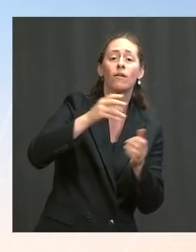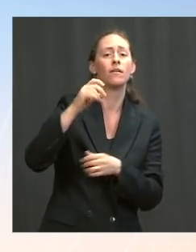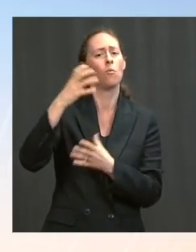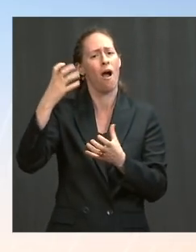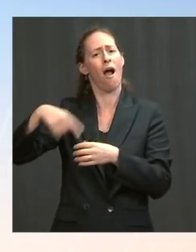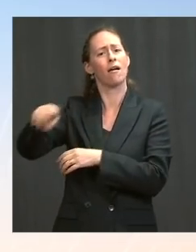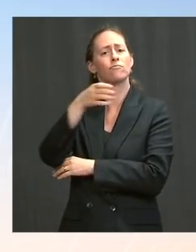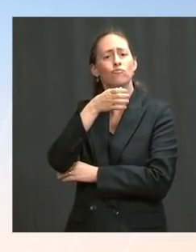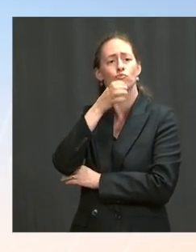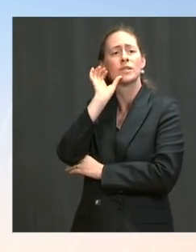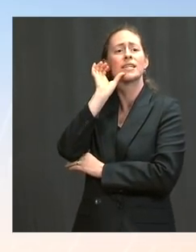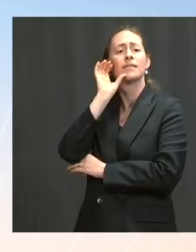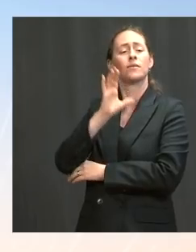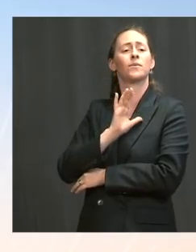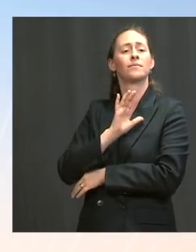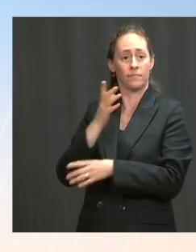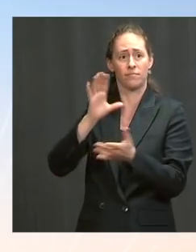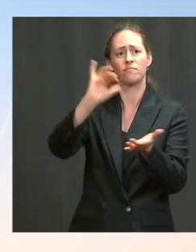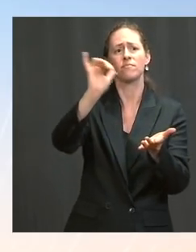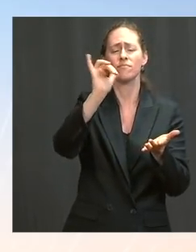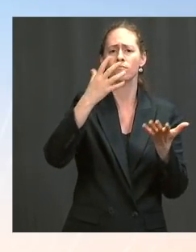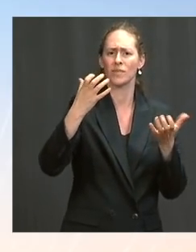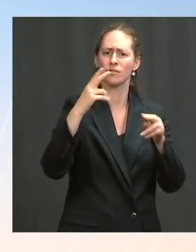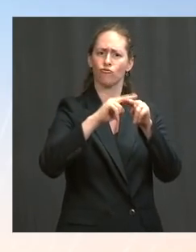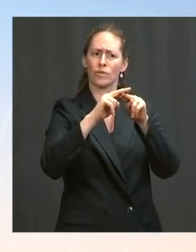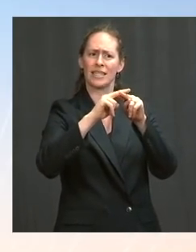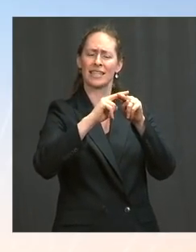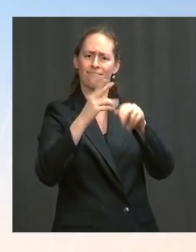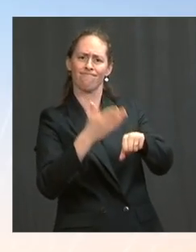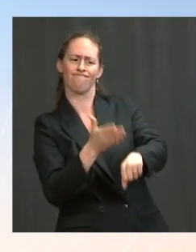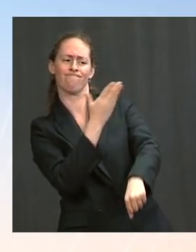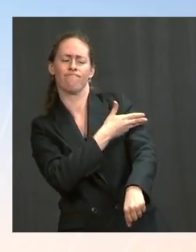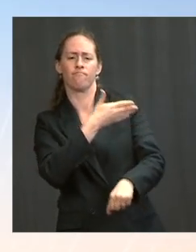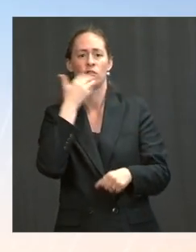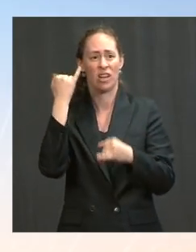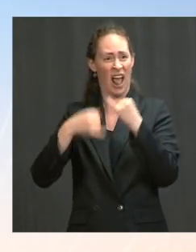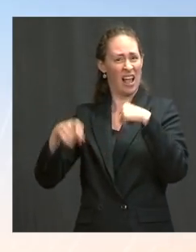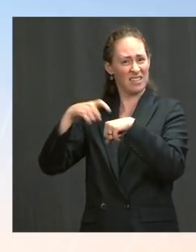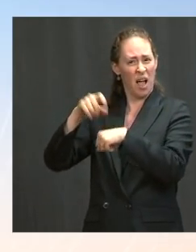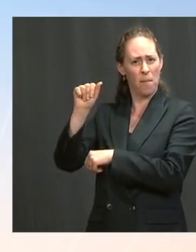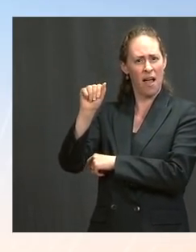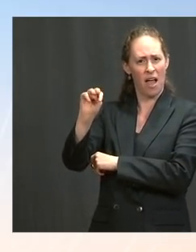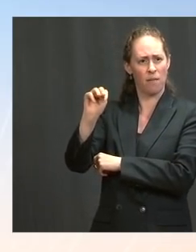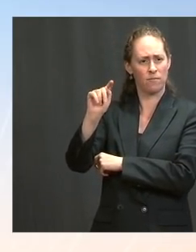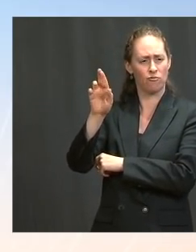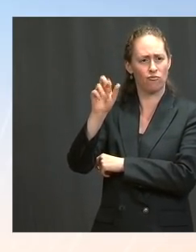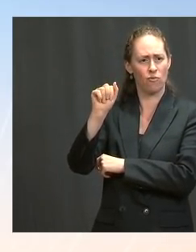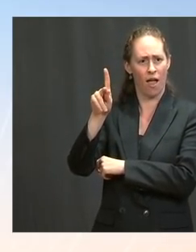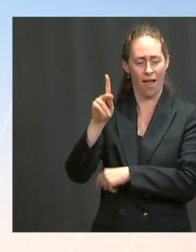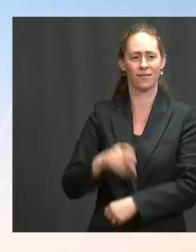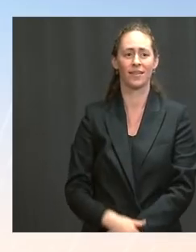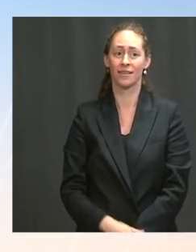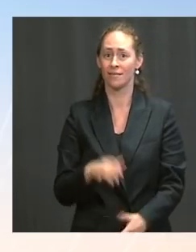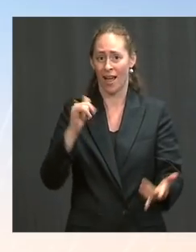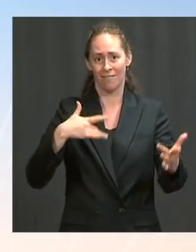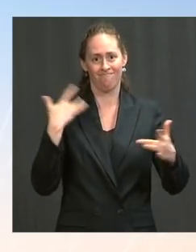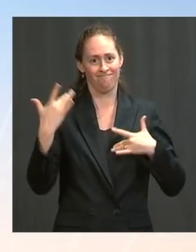since the creation of Amtrak. And, no surprise, there is a lot of interest and excitement out there. The National Governors Association,